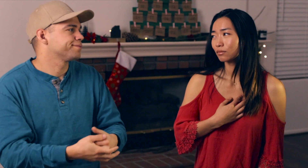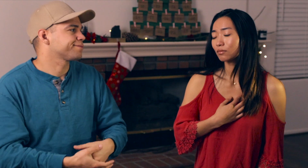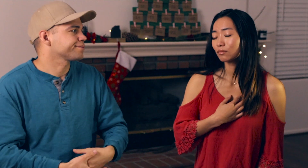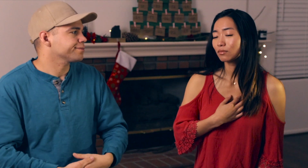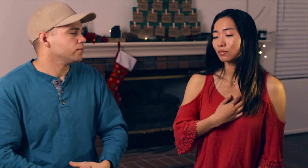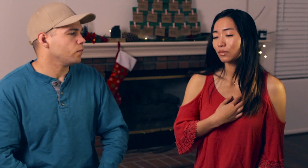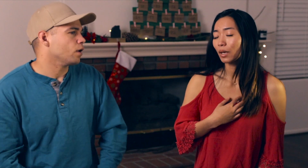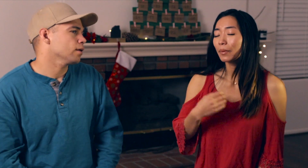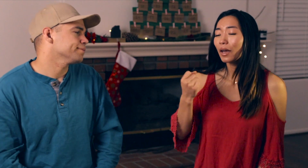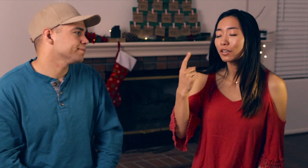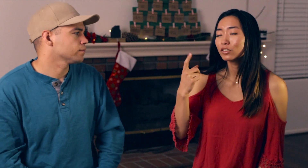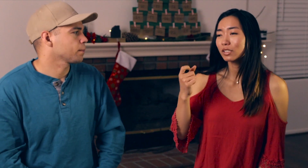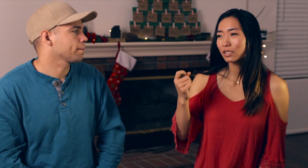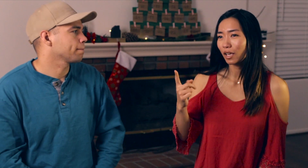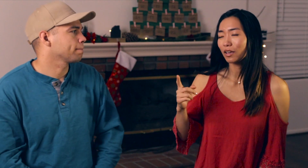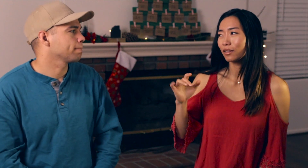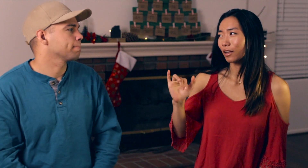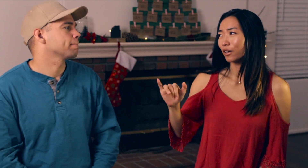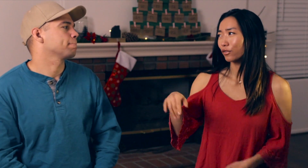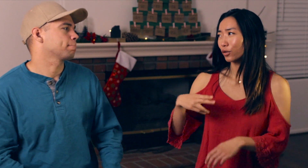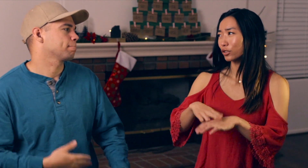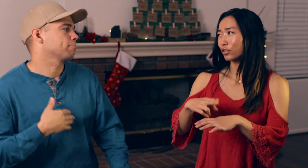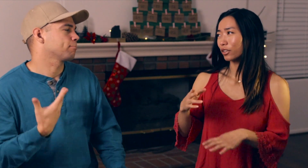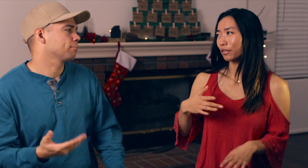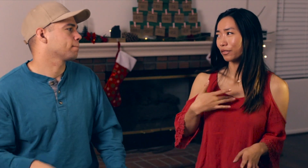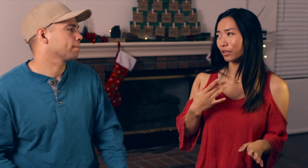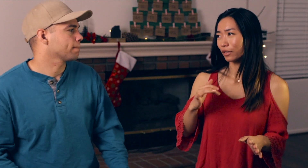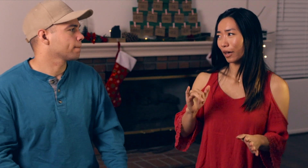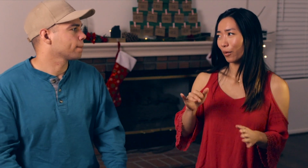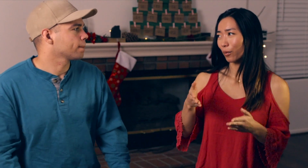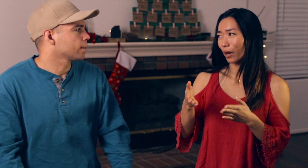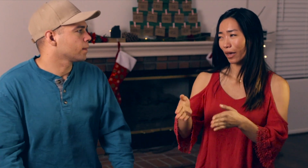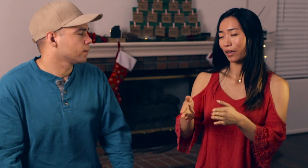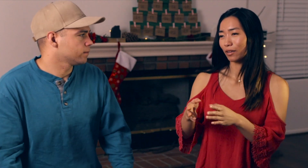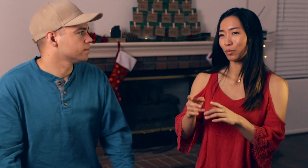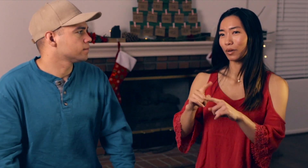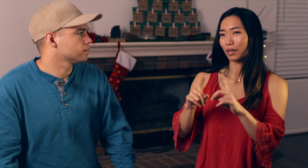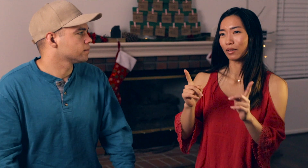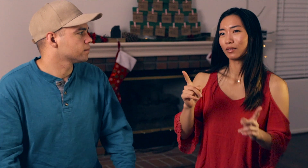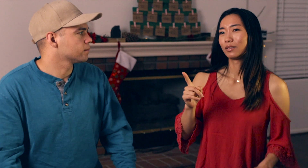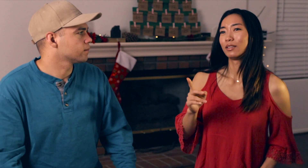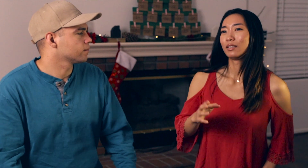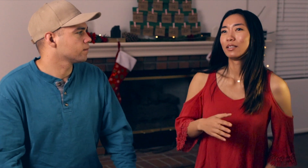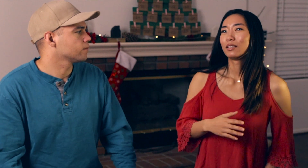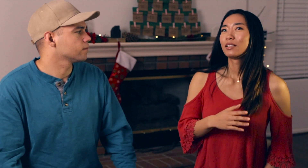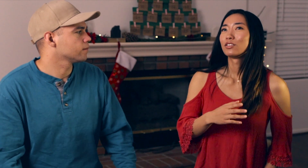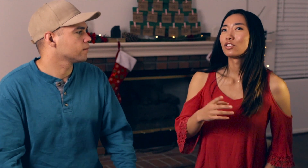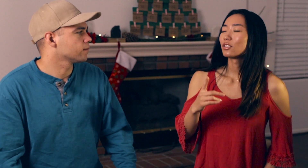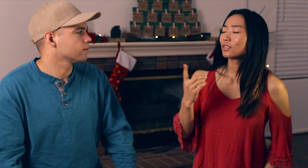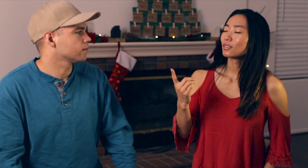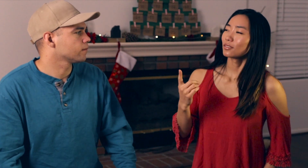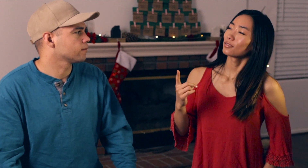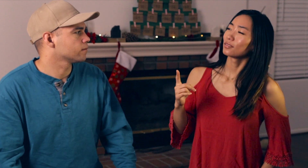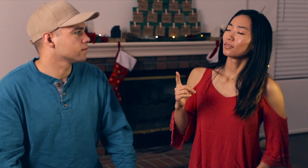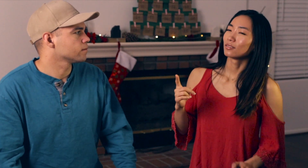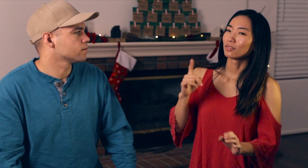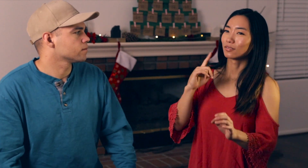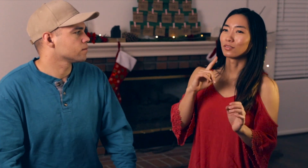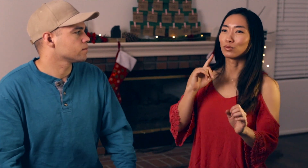I'm gonna understand that of course you're gonna feel that way but just to